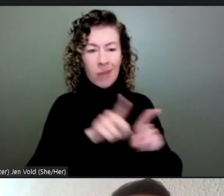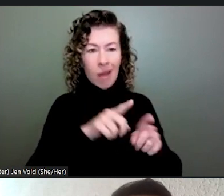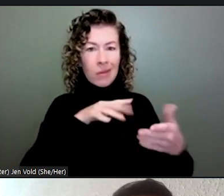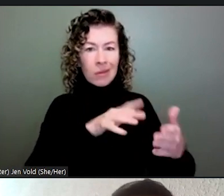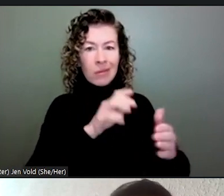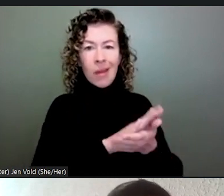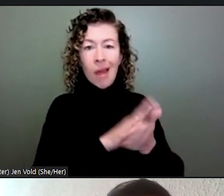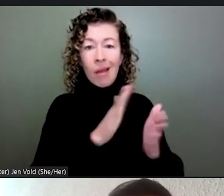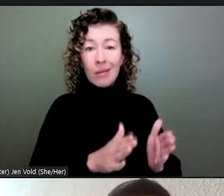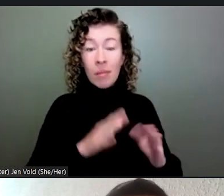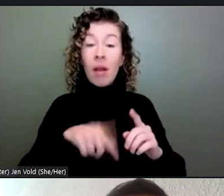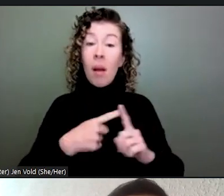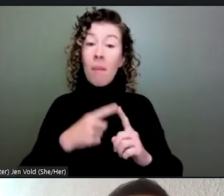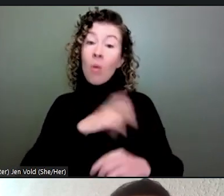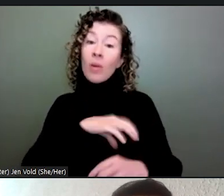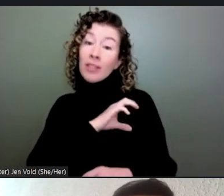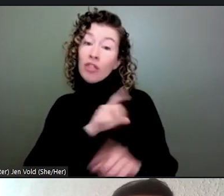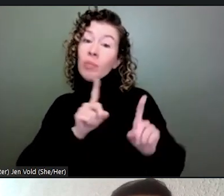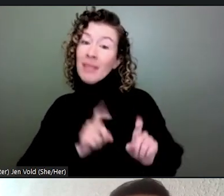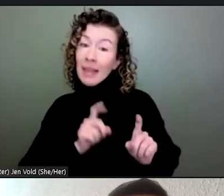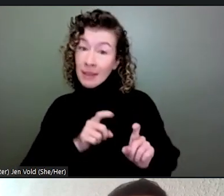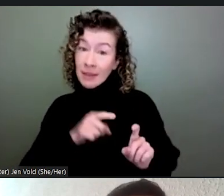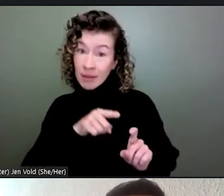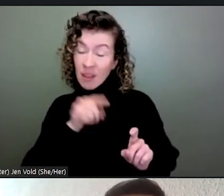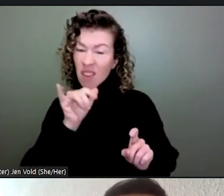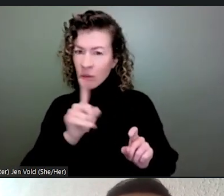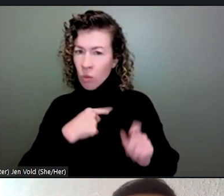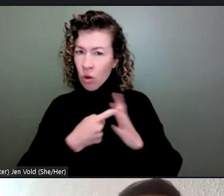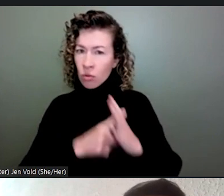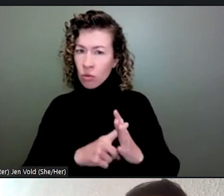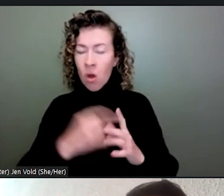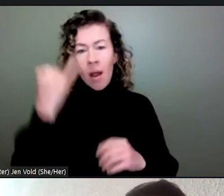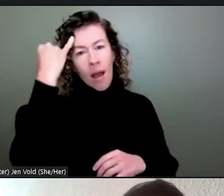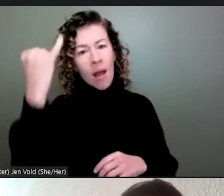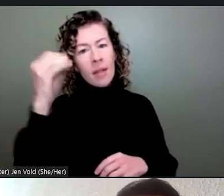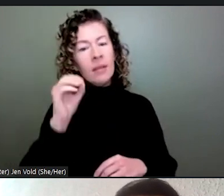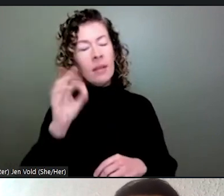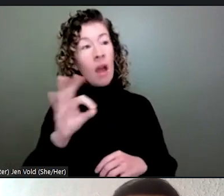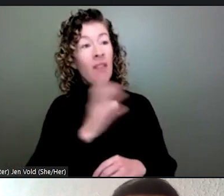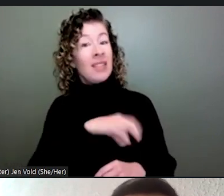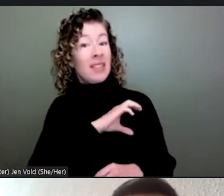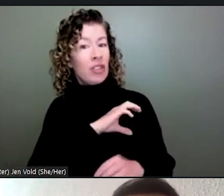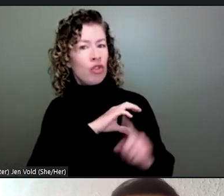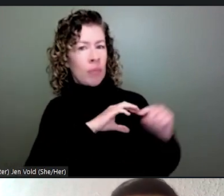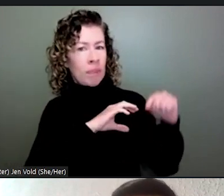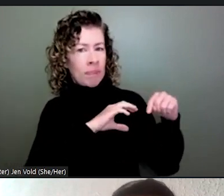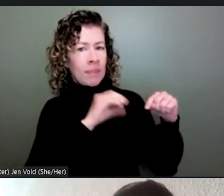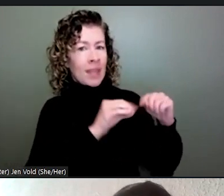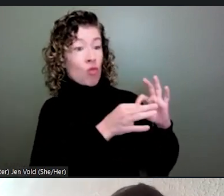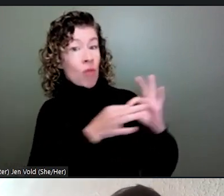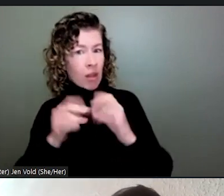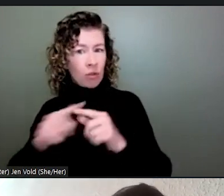And so that's actually where I'm going to start, really, is the notion of citizenship in relation to language and what we've seen,